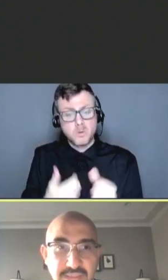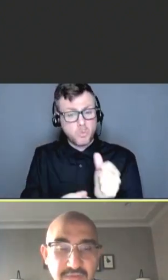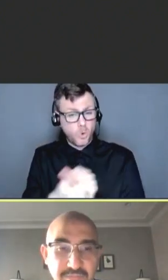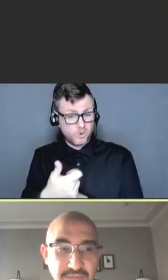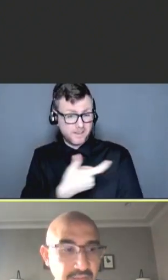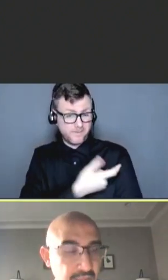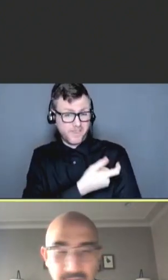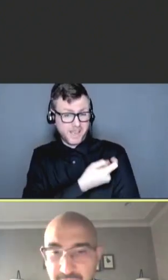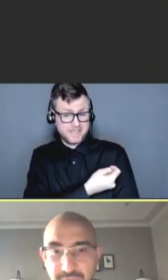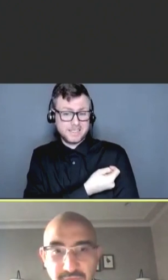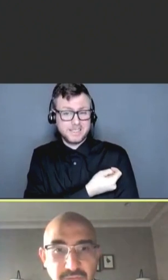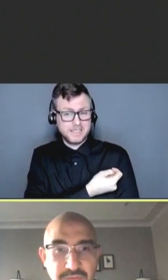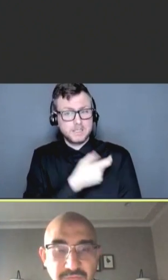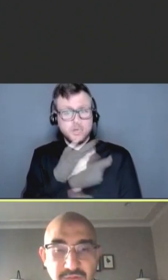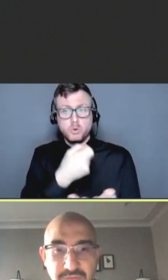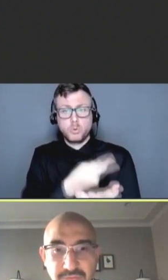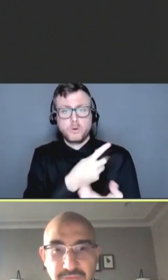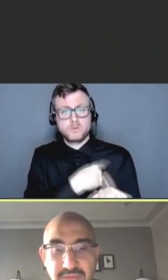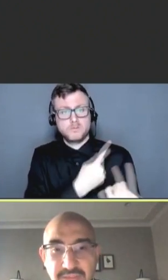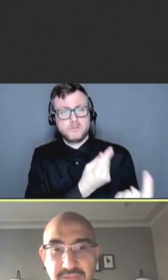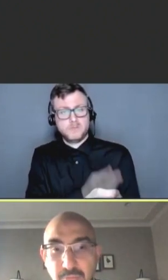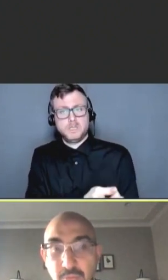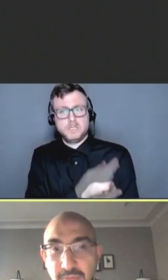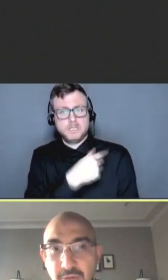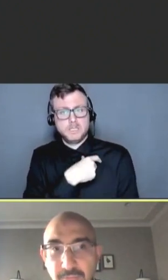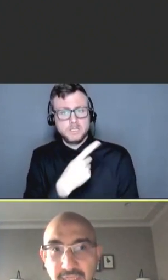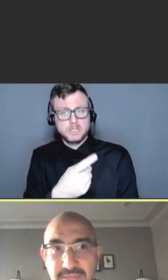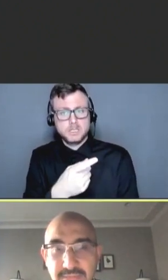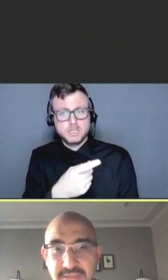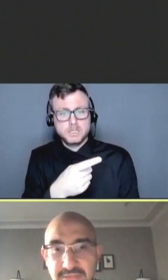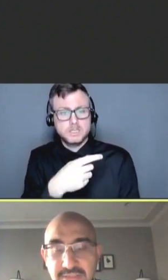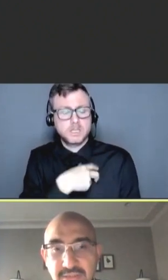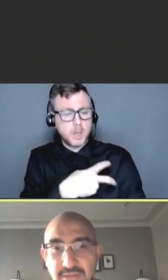that have been approved in humans so far, is to generate these bone marrow plasma cells. These